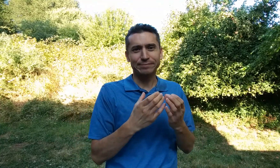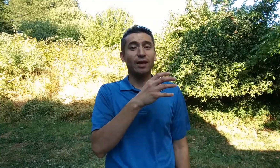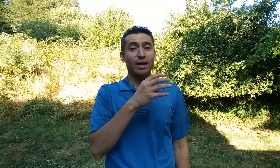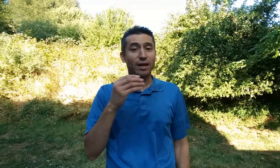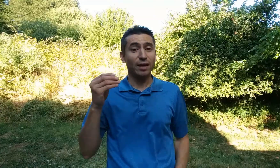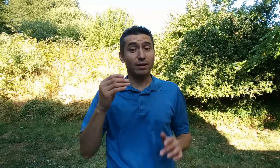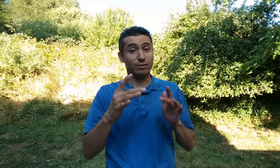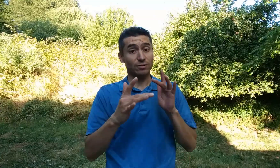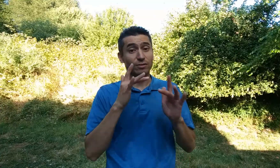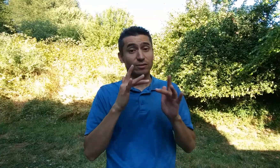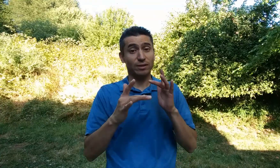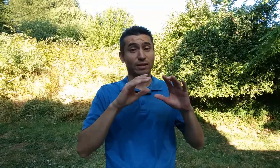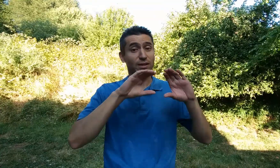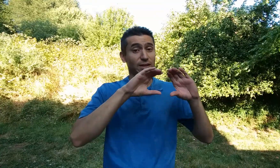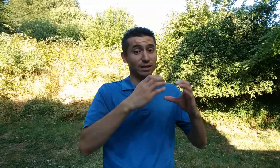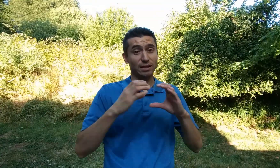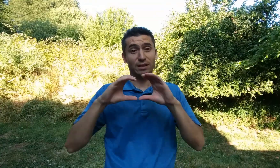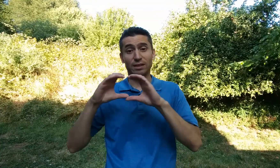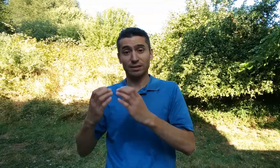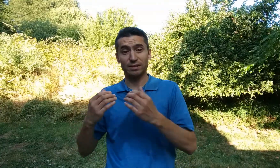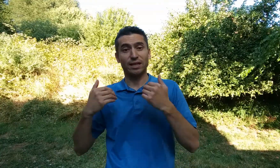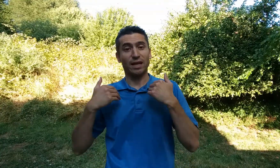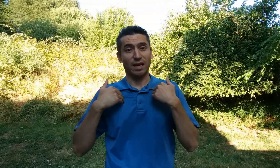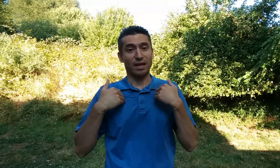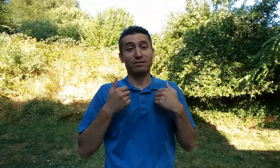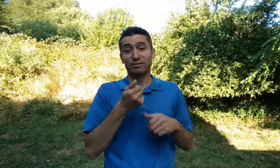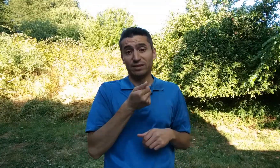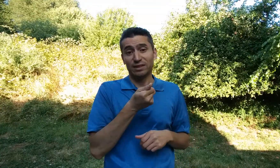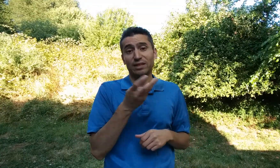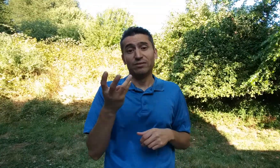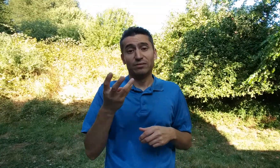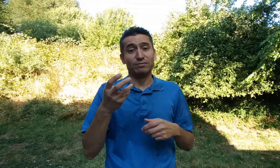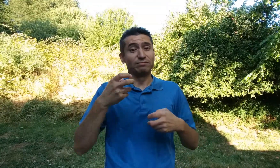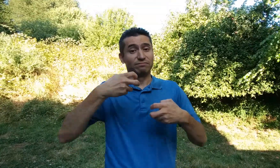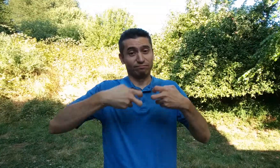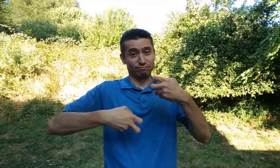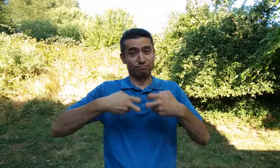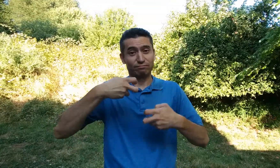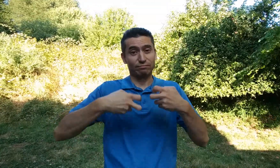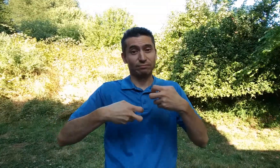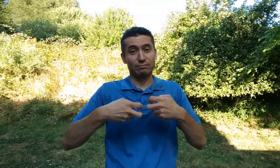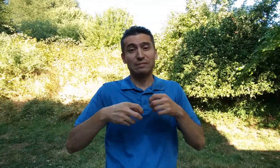And, online classes have several problems.